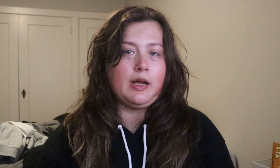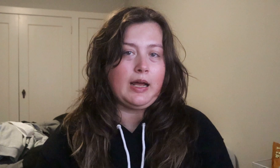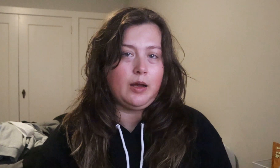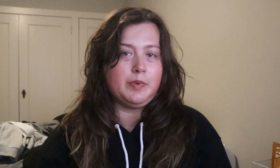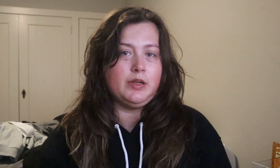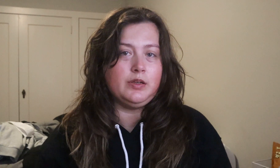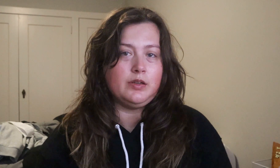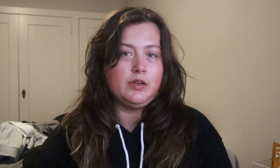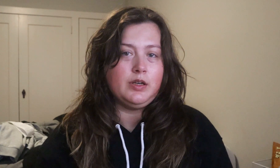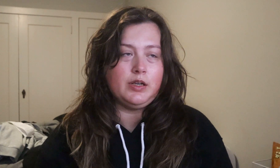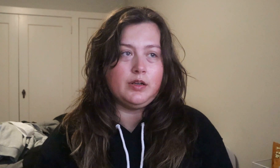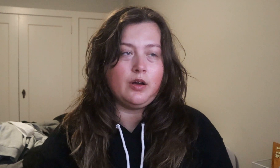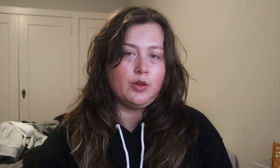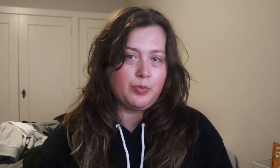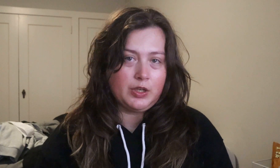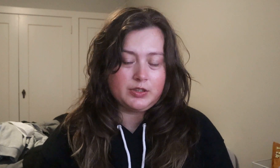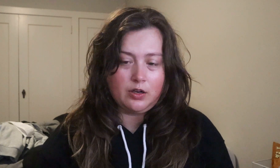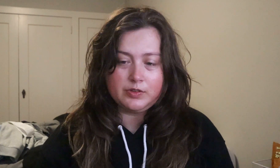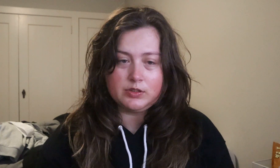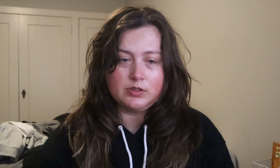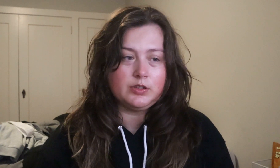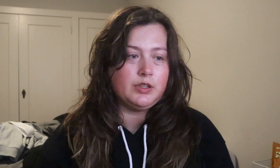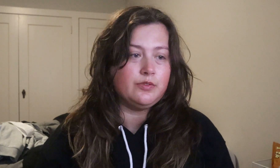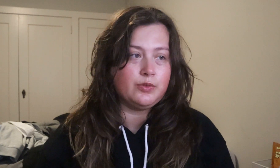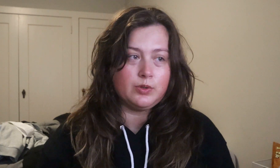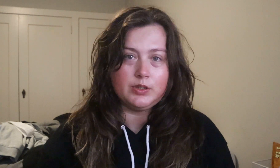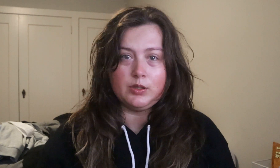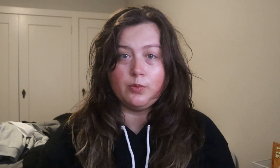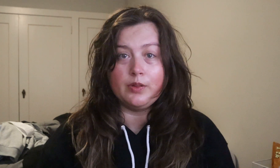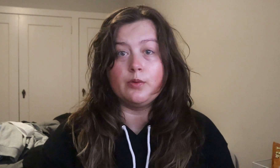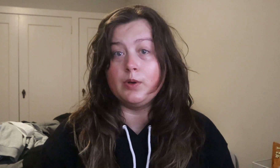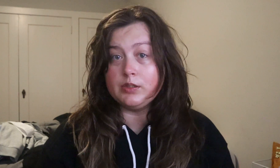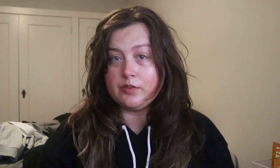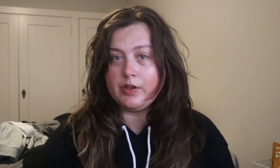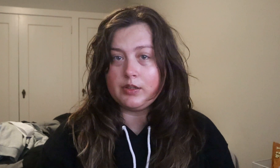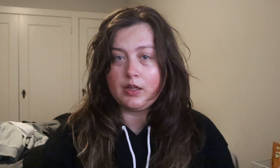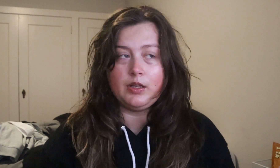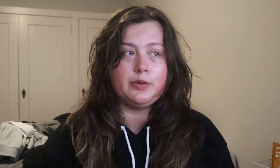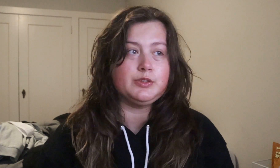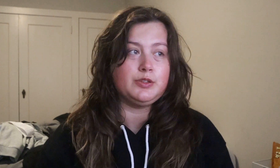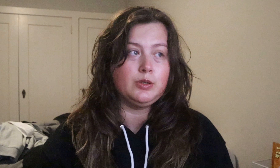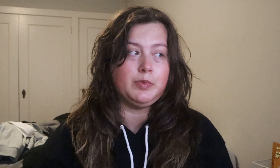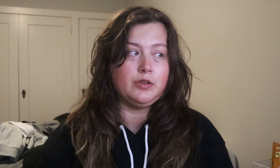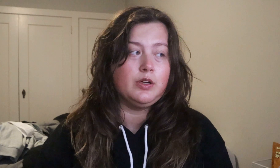what happened in other press conferences in Florida where there was a fake sign language interpreter.